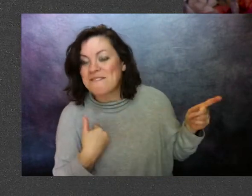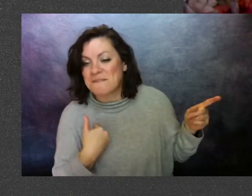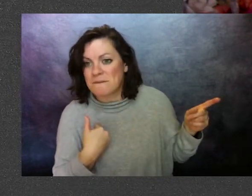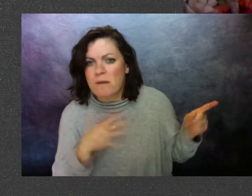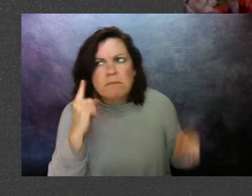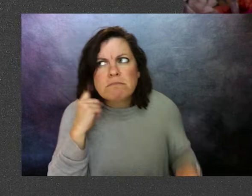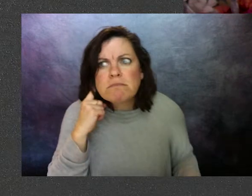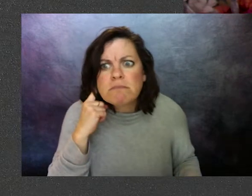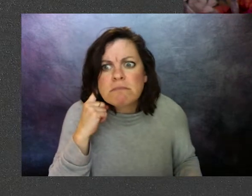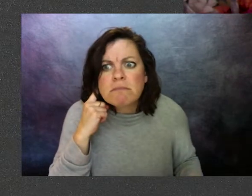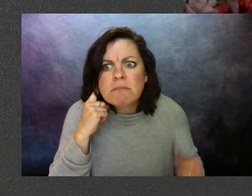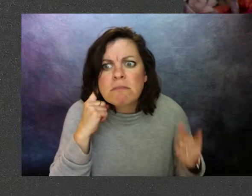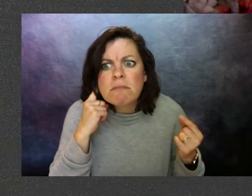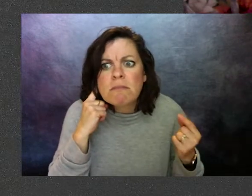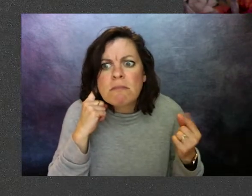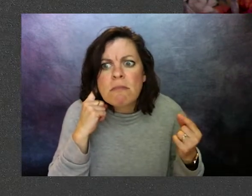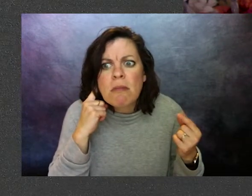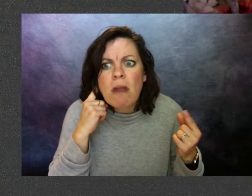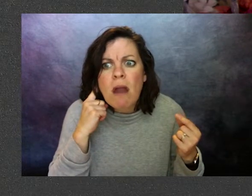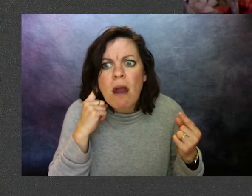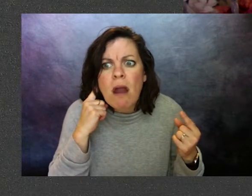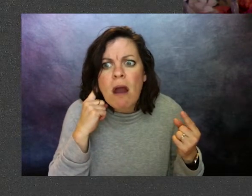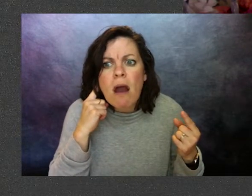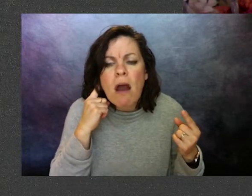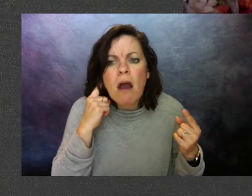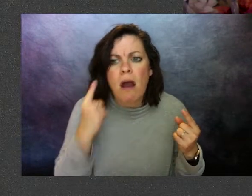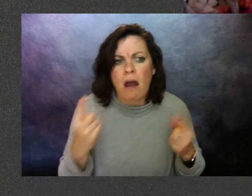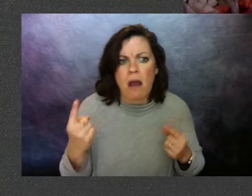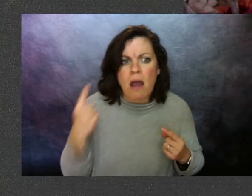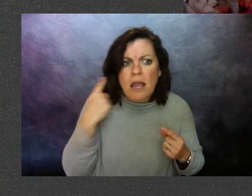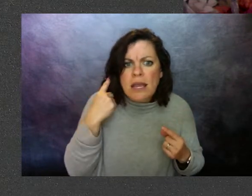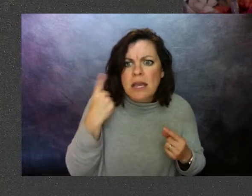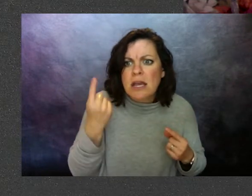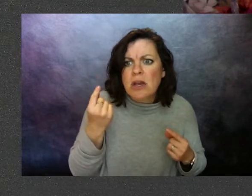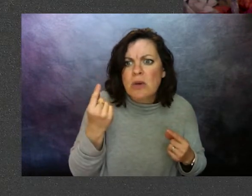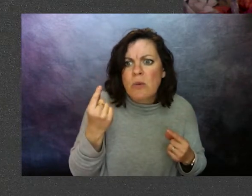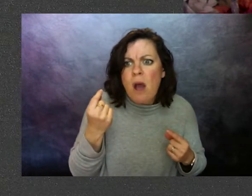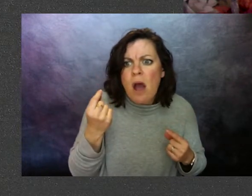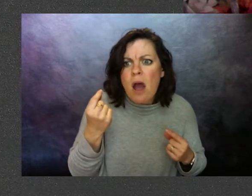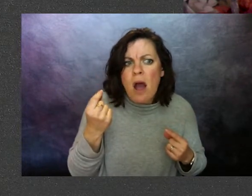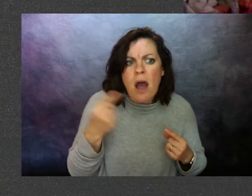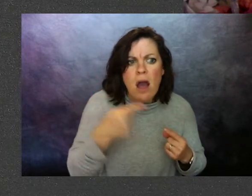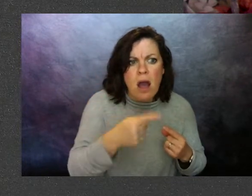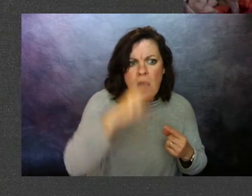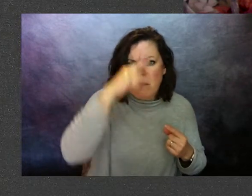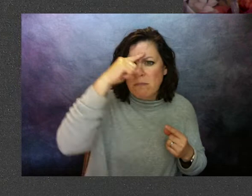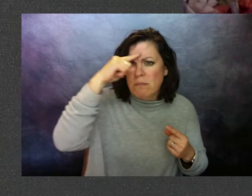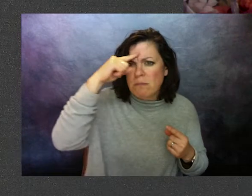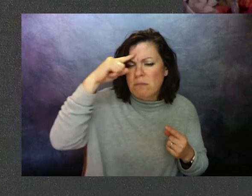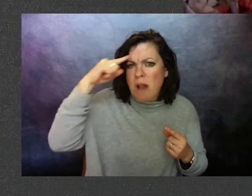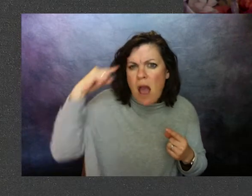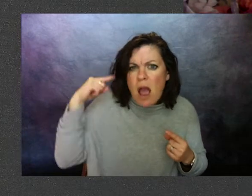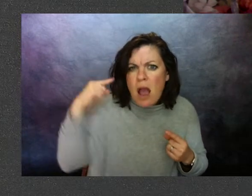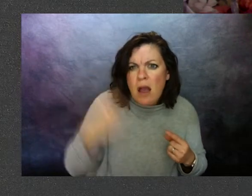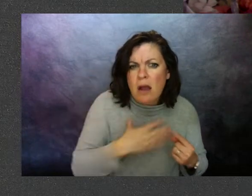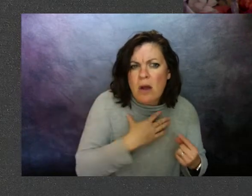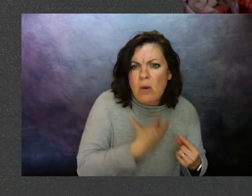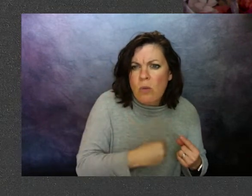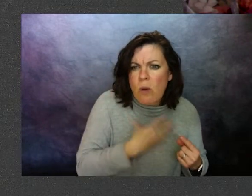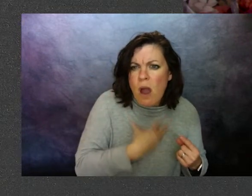What's that sound? It's coming from that bush. It's black and it's white.